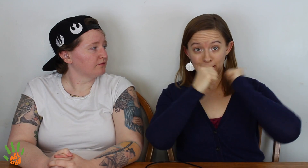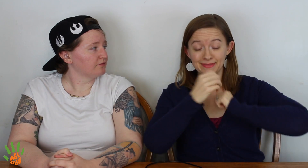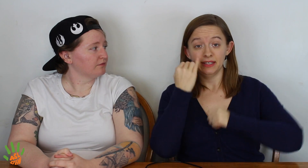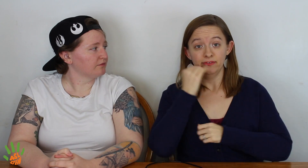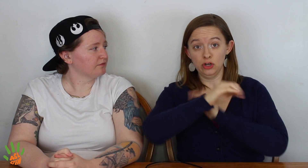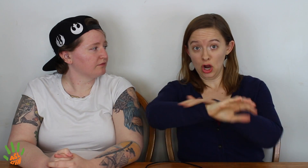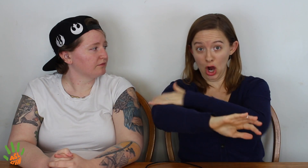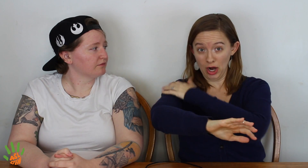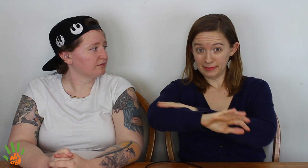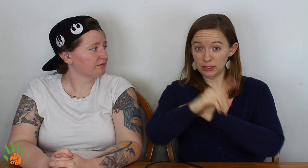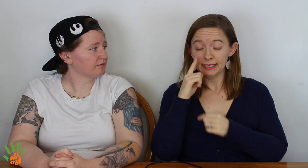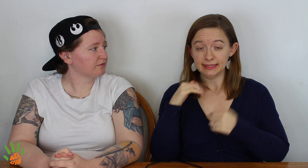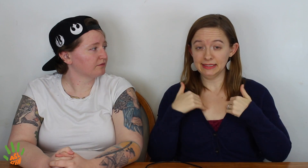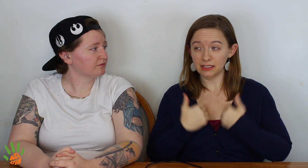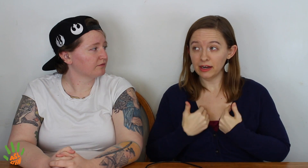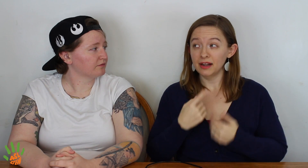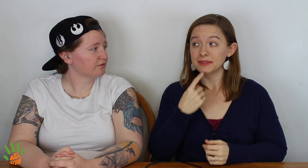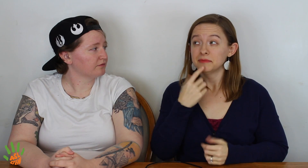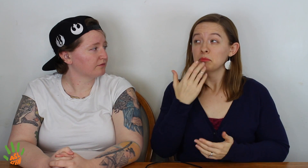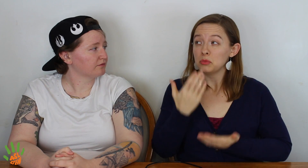But if you're talking about arms getting tired,